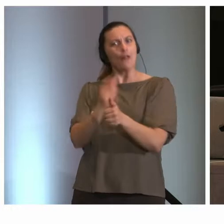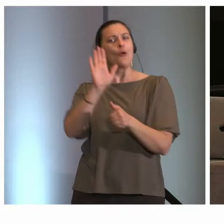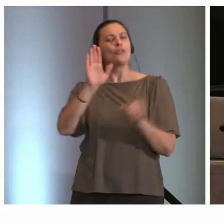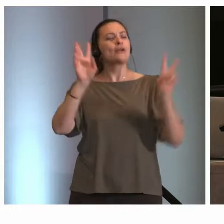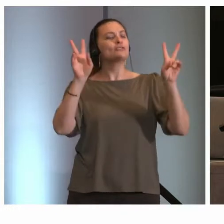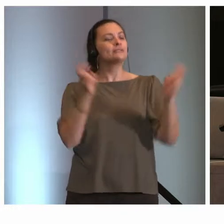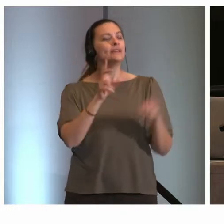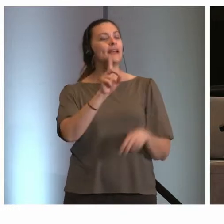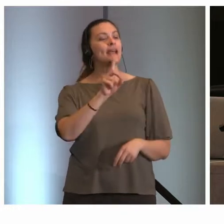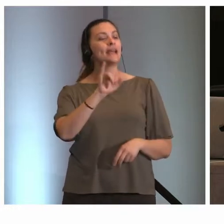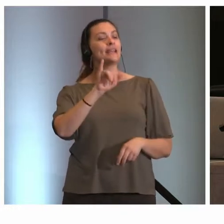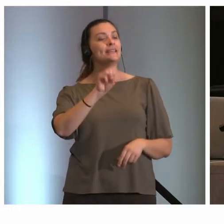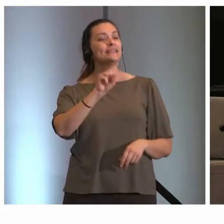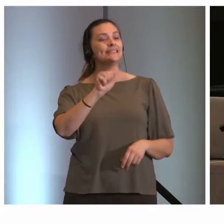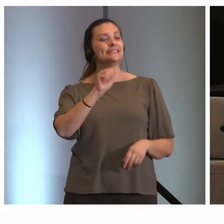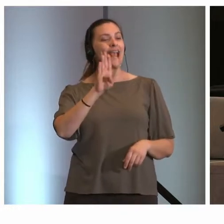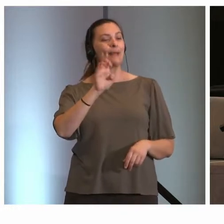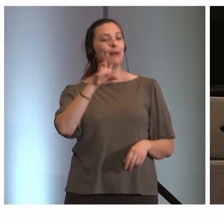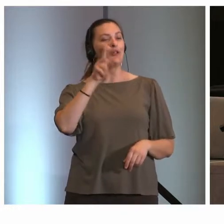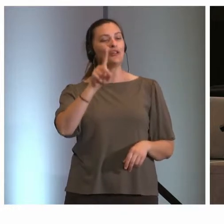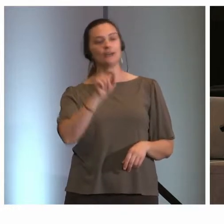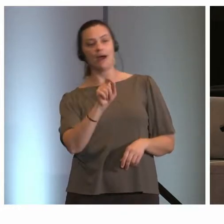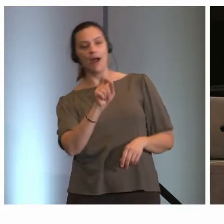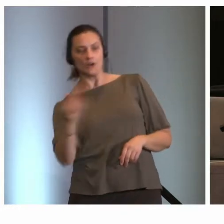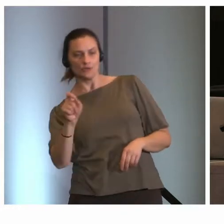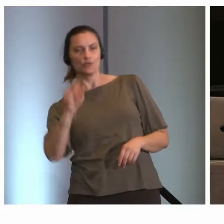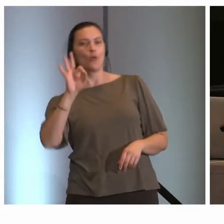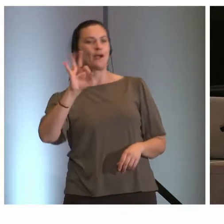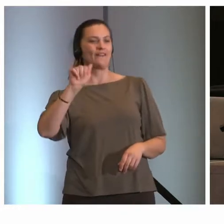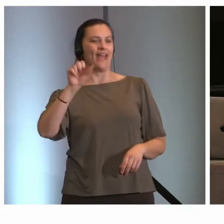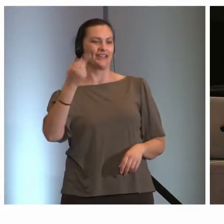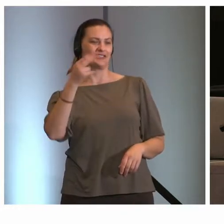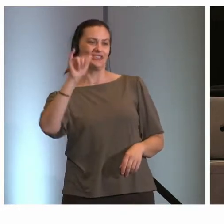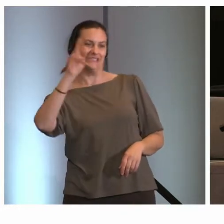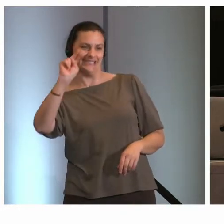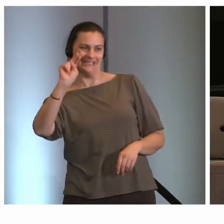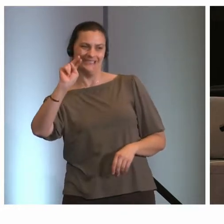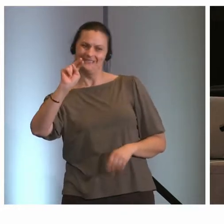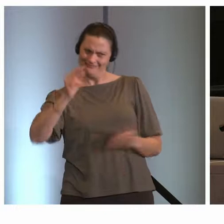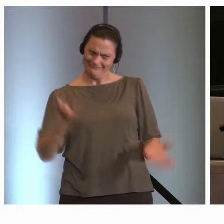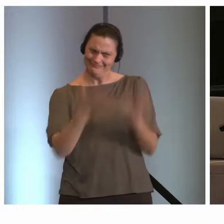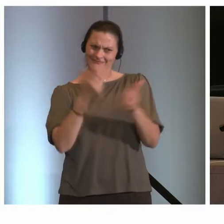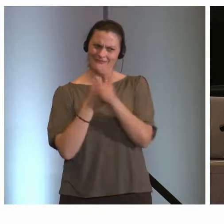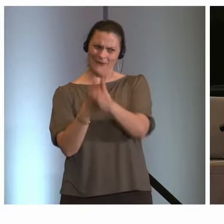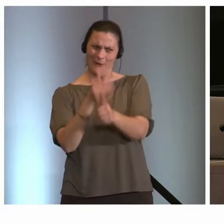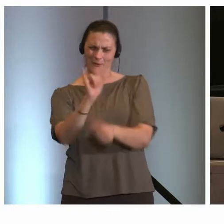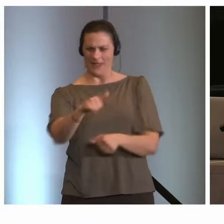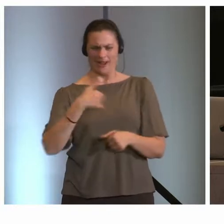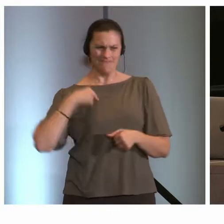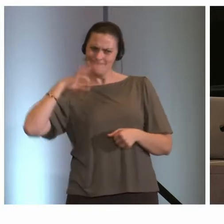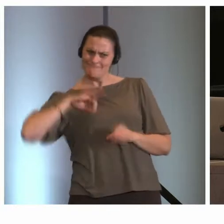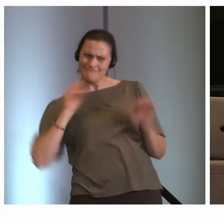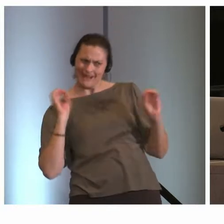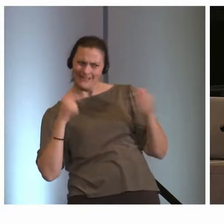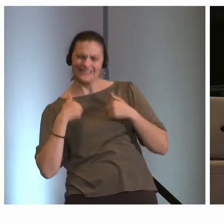telling you, to follow disabled_fashion. In fact, I -- I'm not represented in there -- Tari